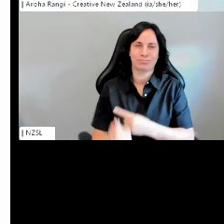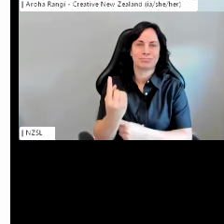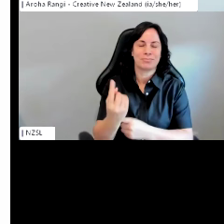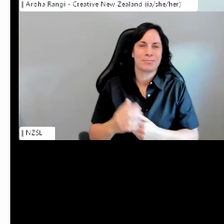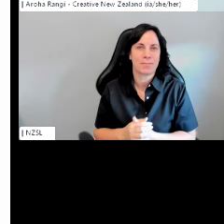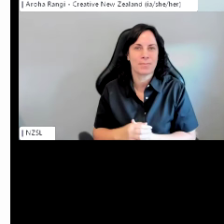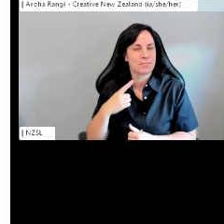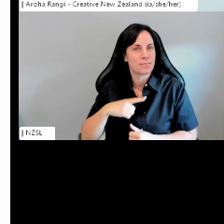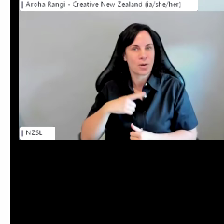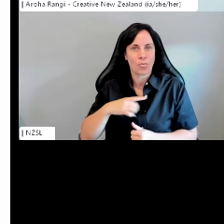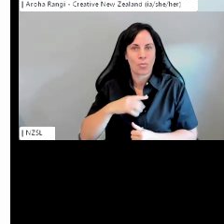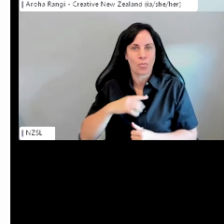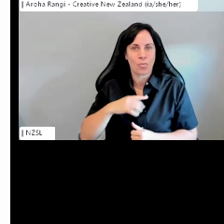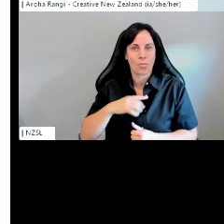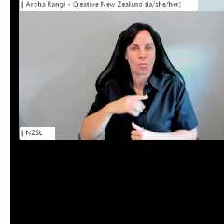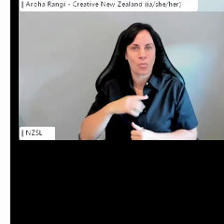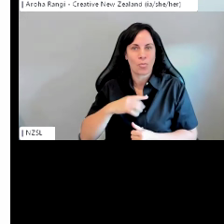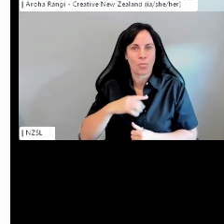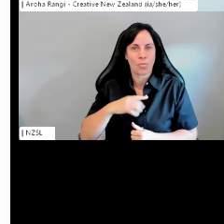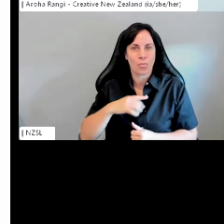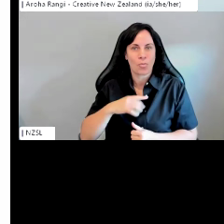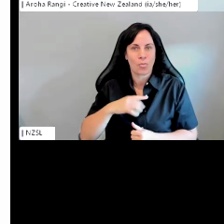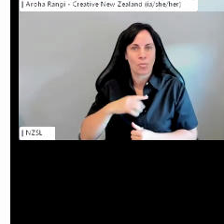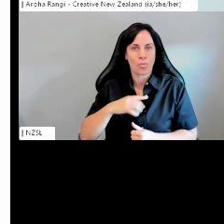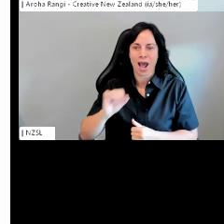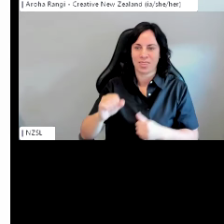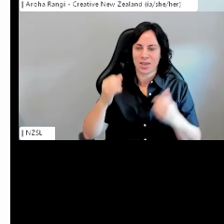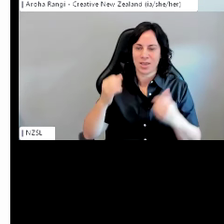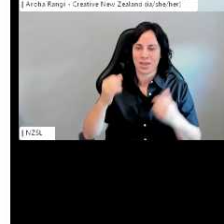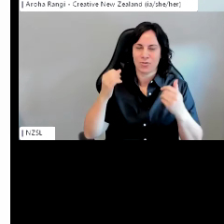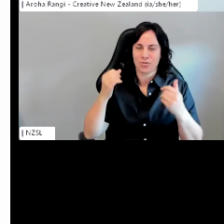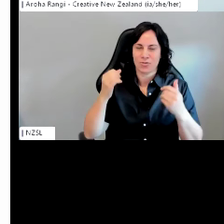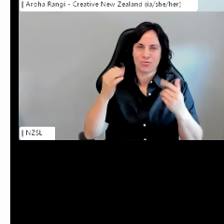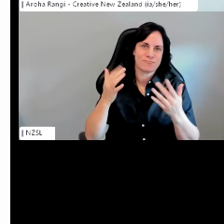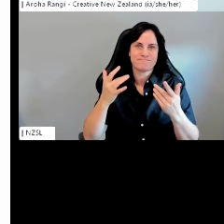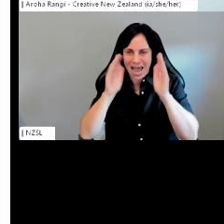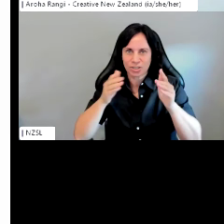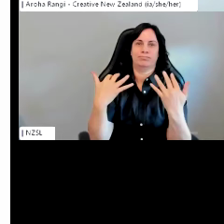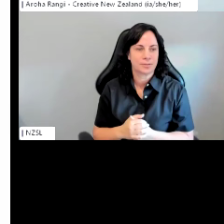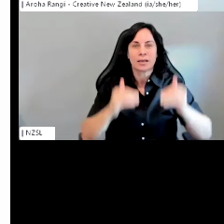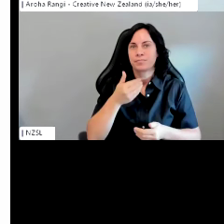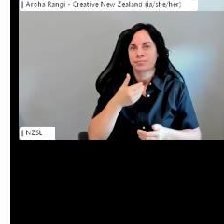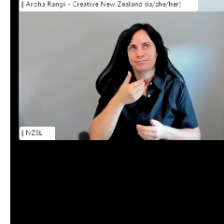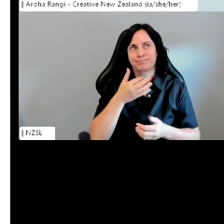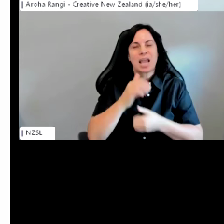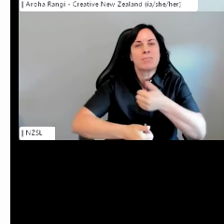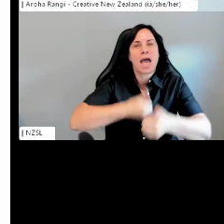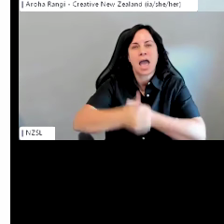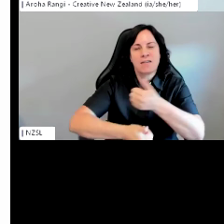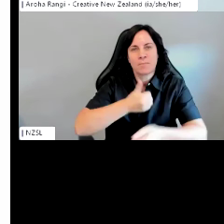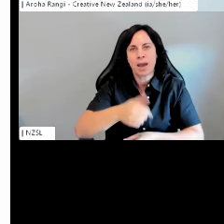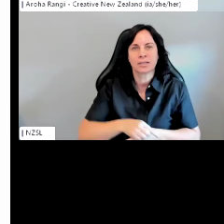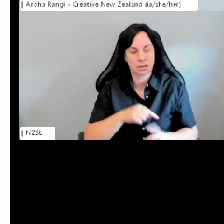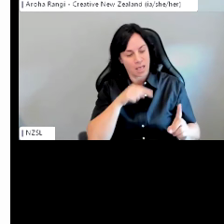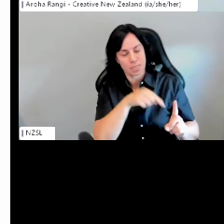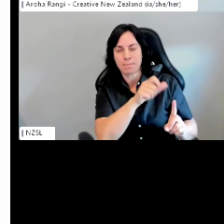to grab their attention and for affirmation um they're looking um to do something worthwhile.